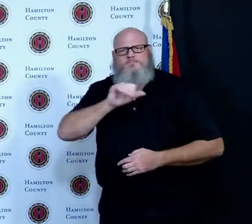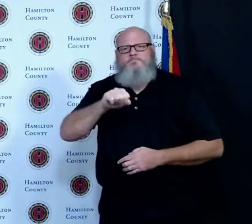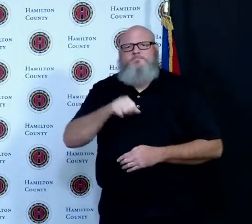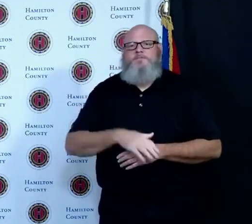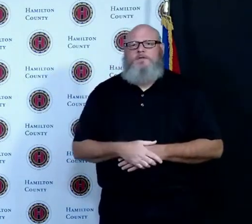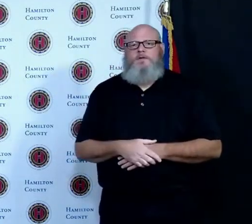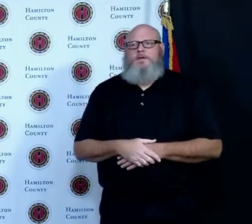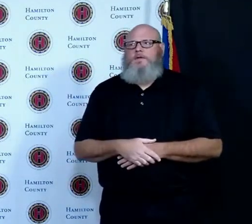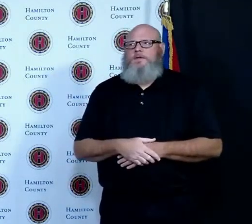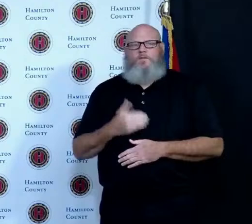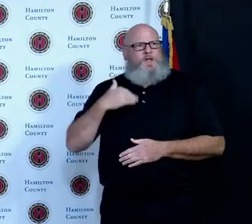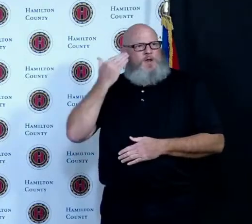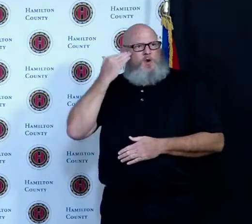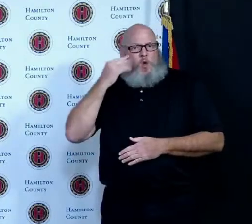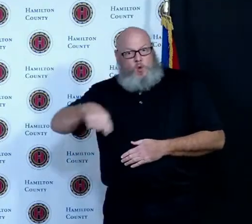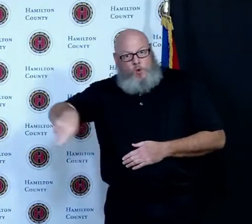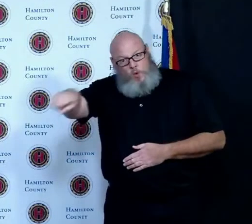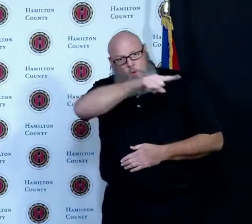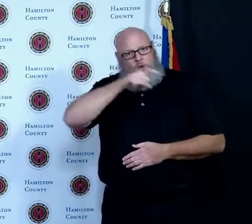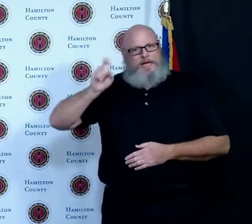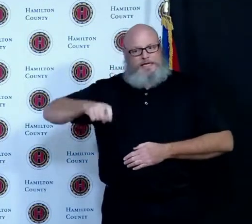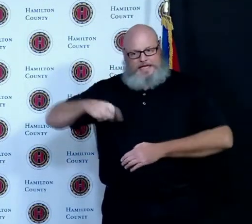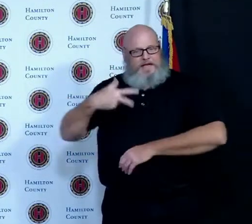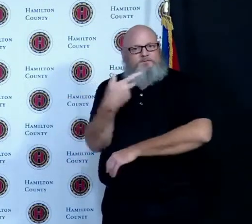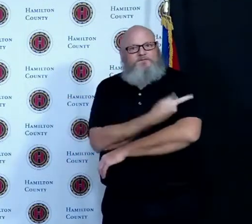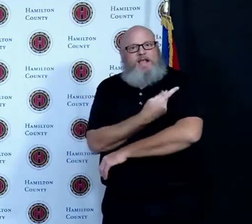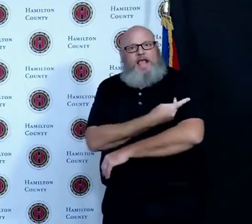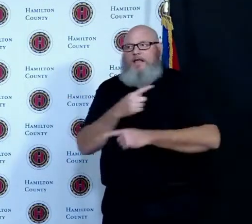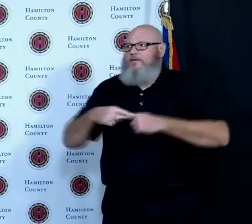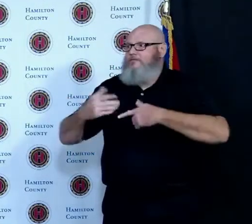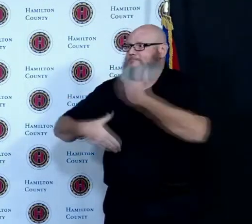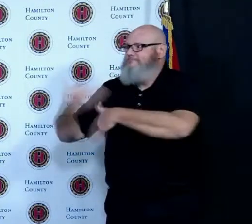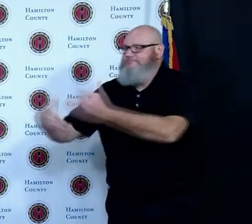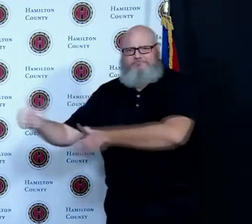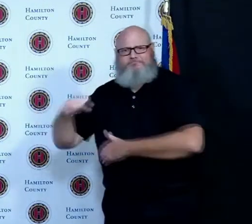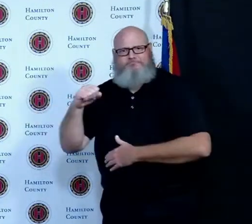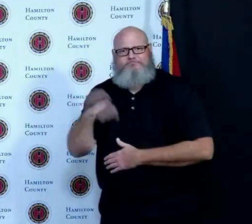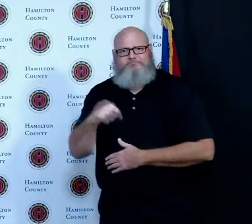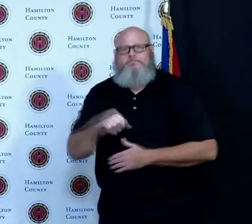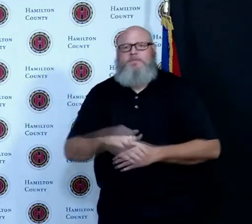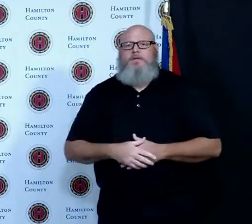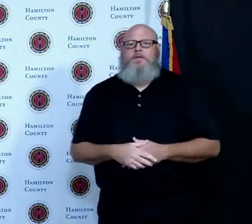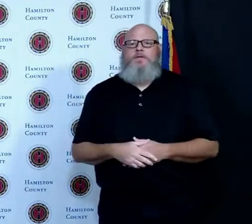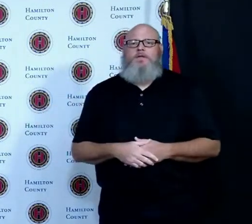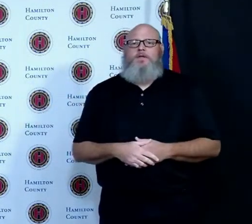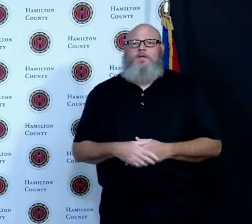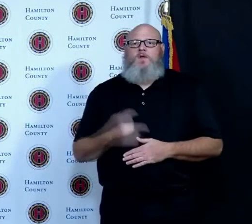job internally with what we've received we just haven't received that much and so you know